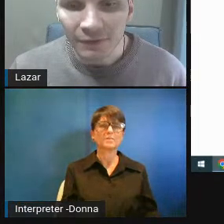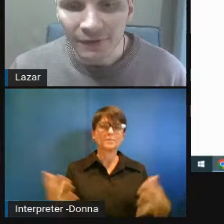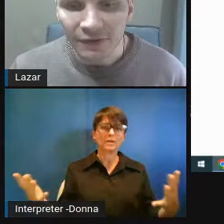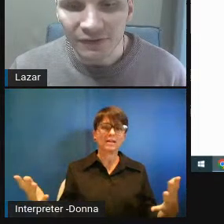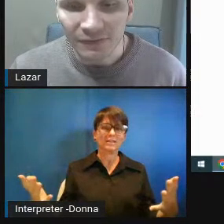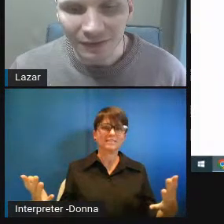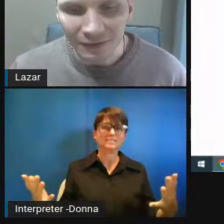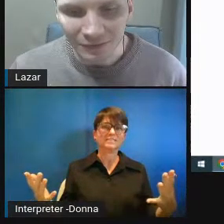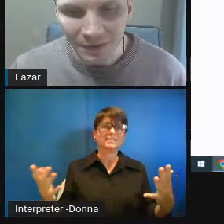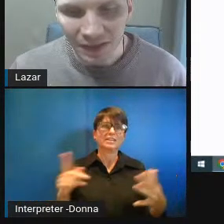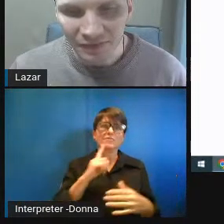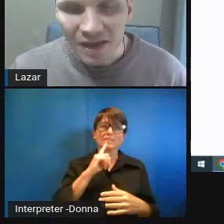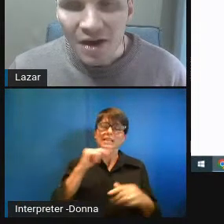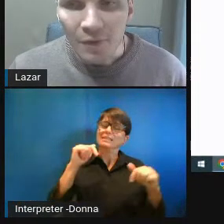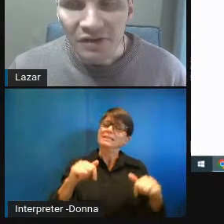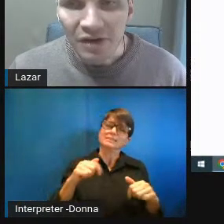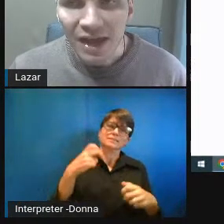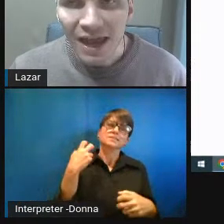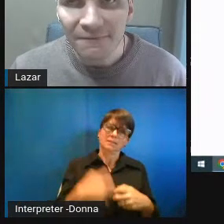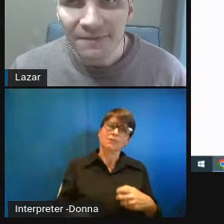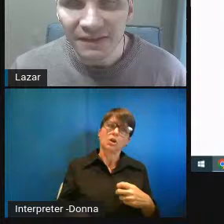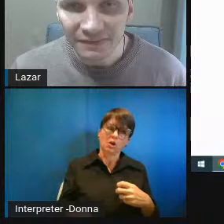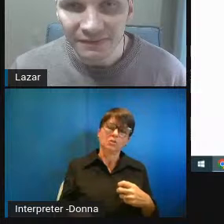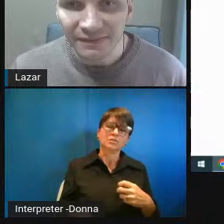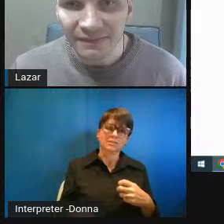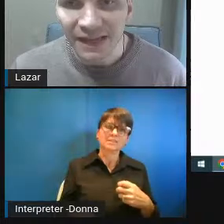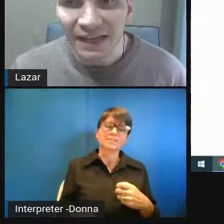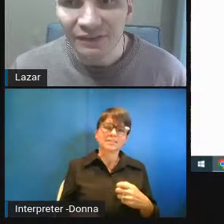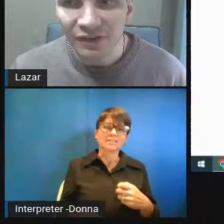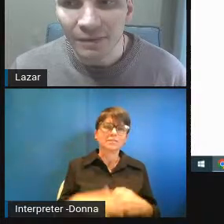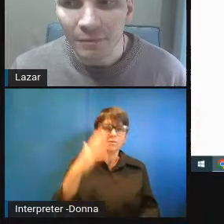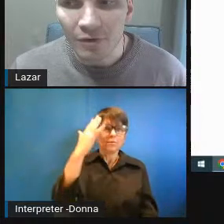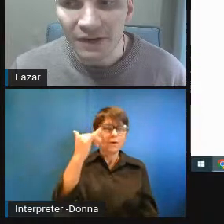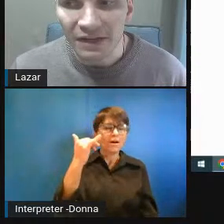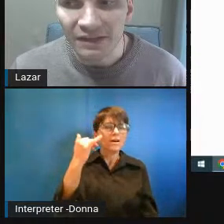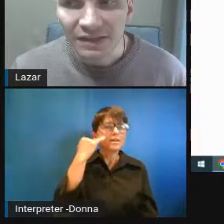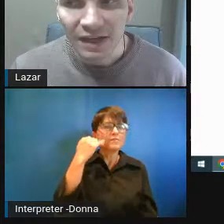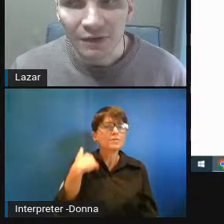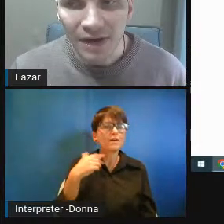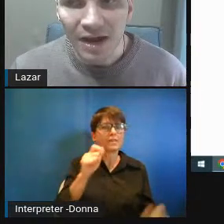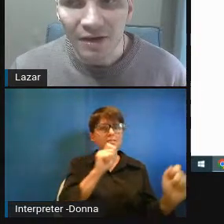Lazar Bulatovic: I think … will basically this is very, very